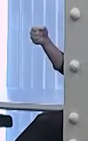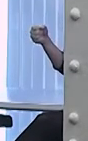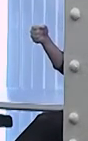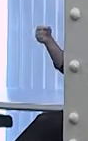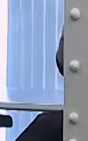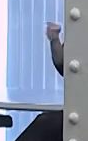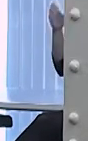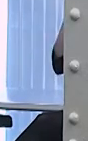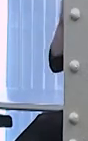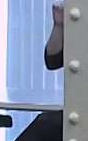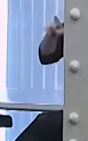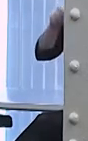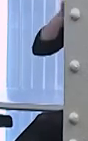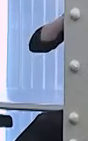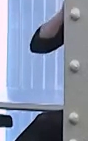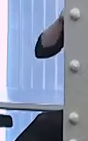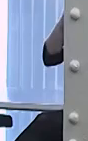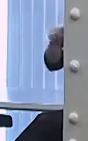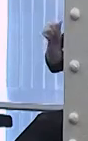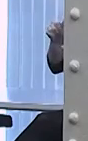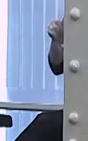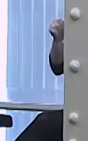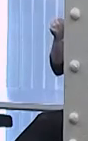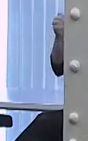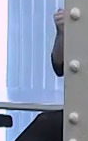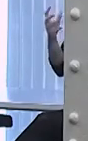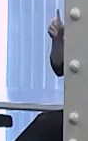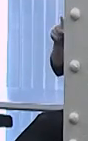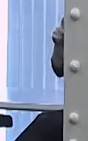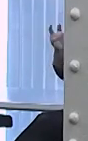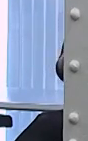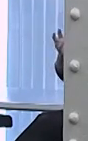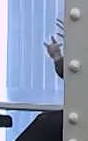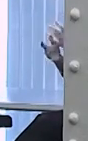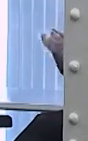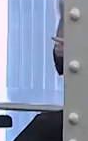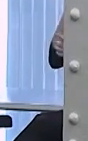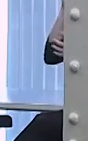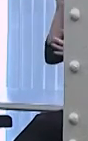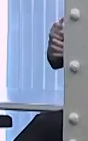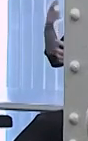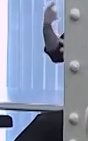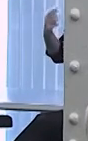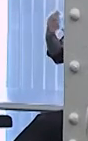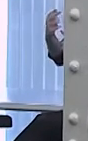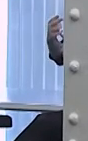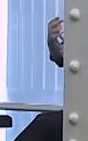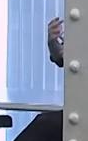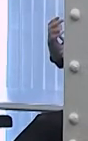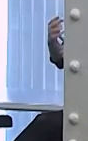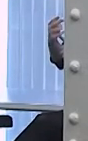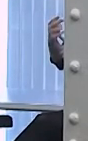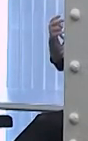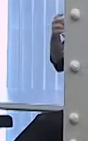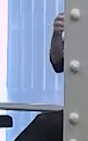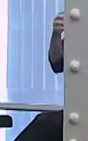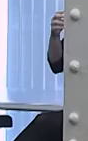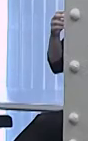They'll be subjected to any number of techniques that if you look at the history, even of the troubled teen industry come directly